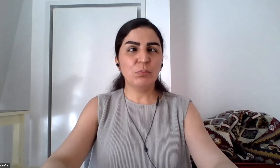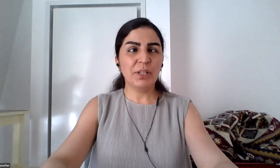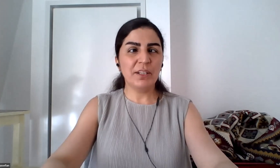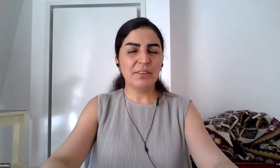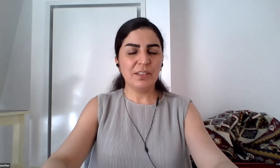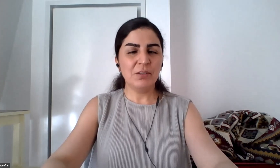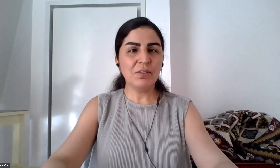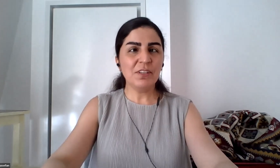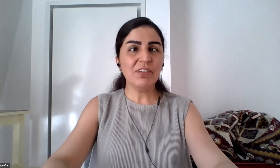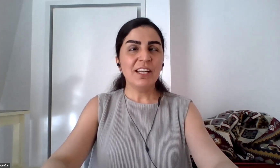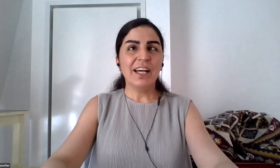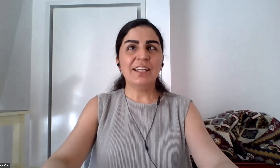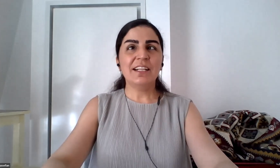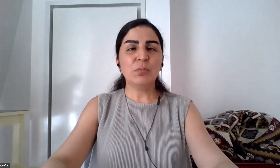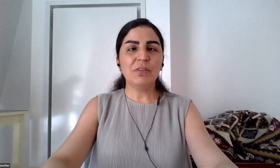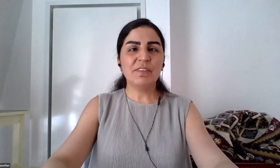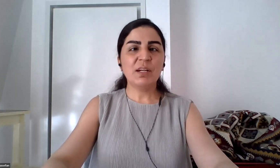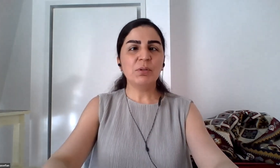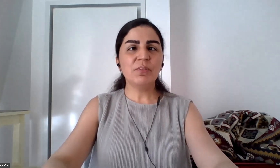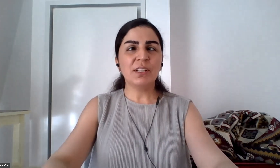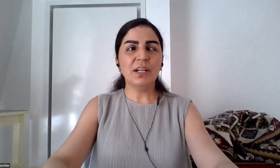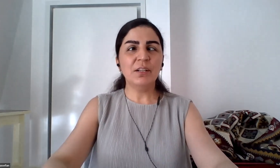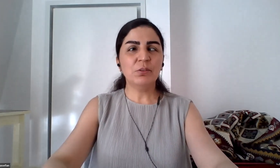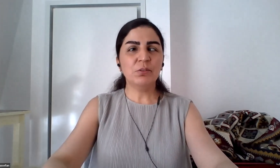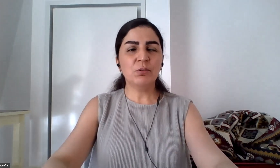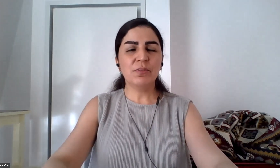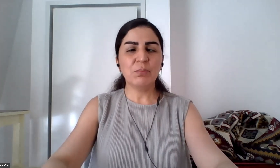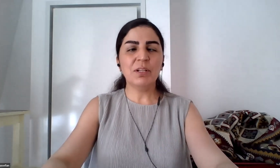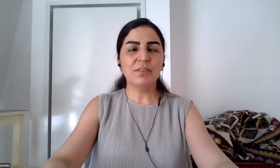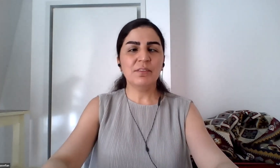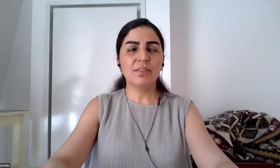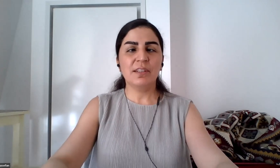learn about a number of fantastic papers, policies